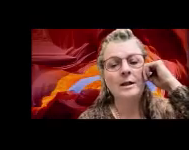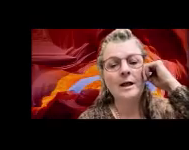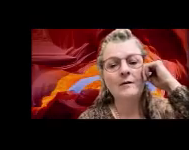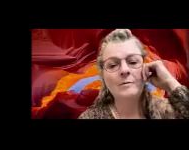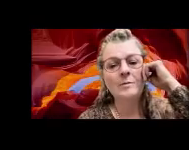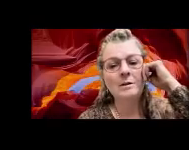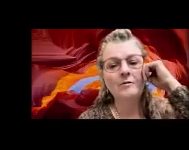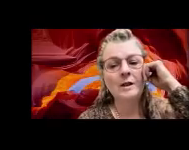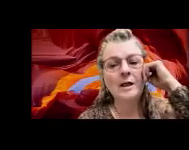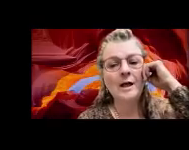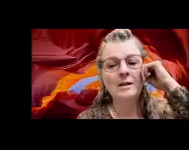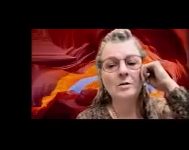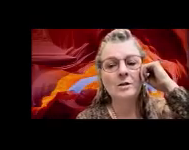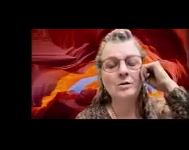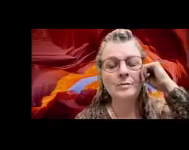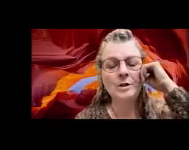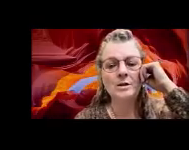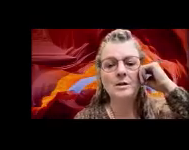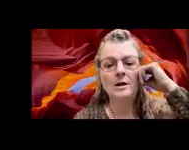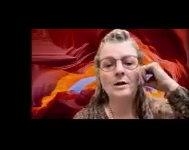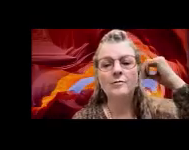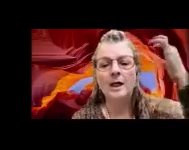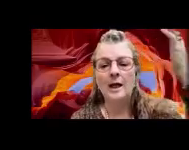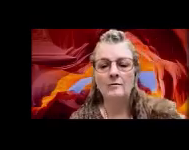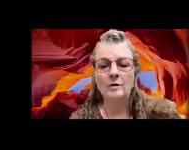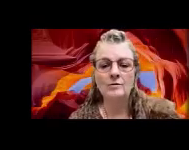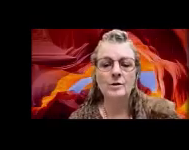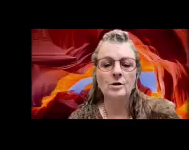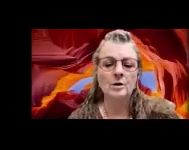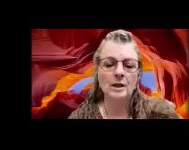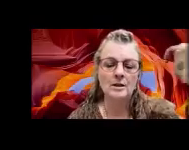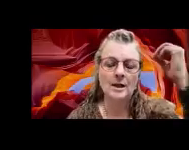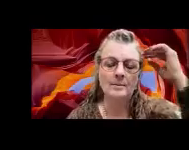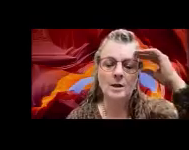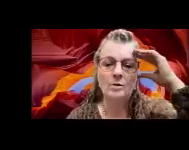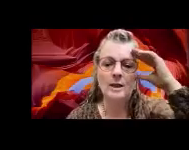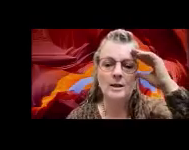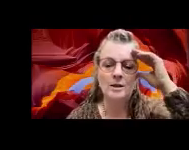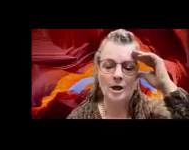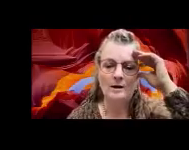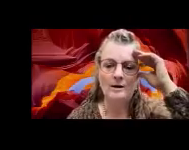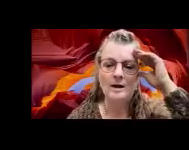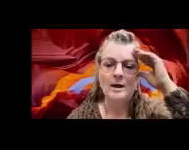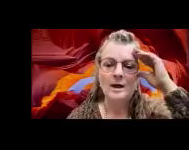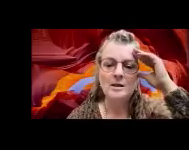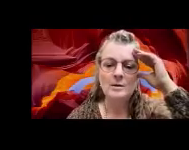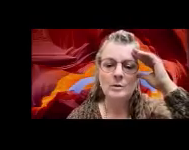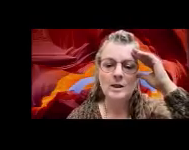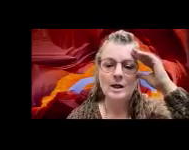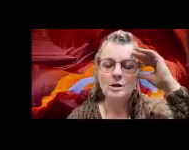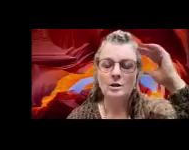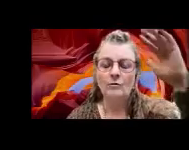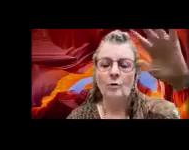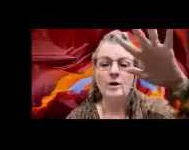They gave them some vignettes or descriptions of behaviors for two kids named Chloe and Jack. Except it was actually four